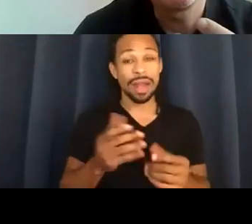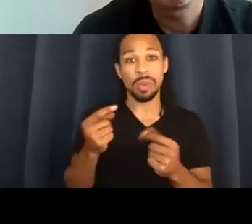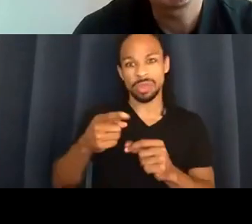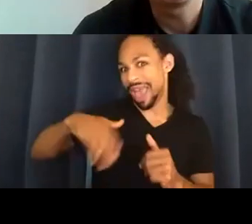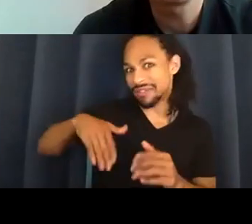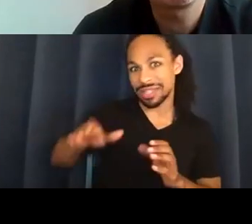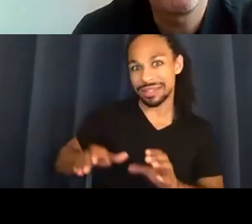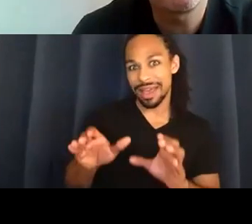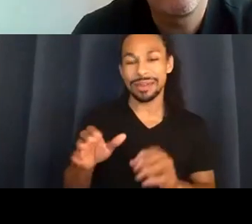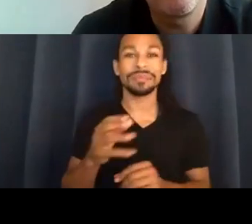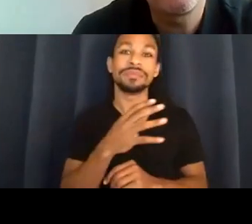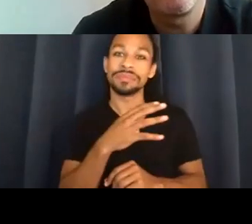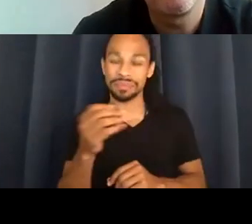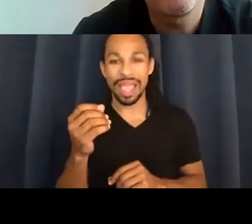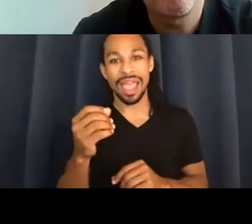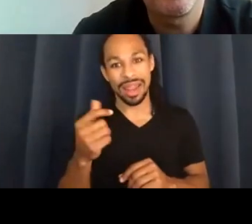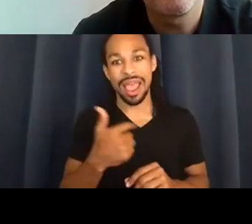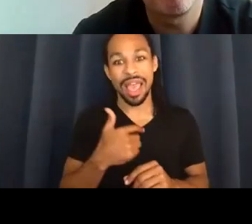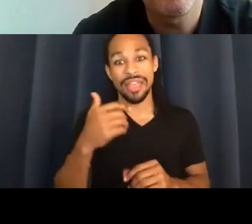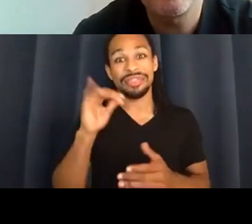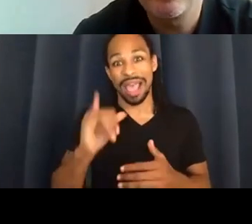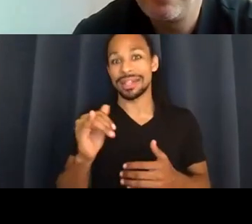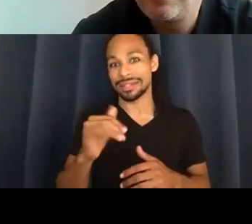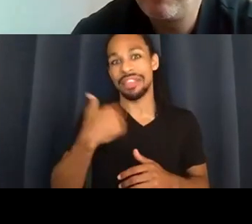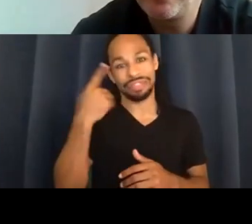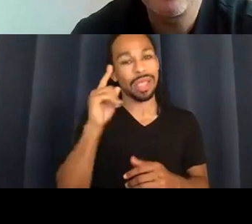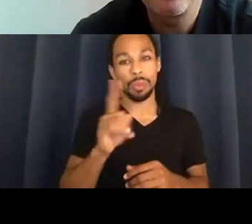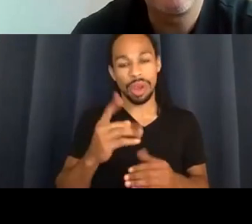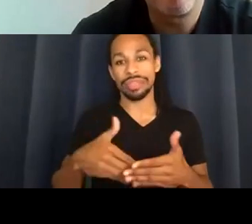I talk about next generation leadership, I guess I'm trying to think